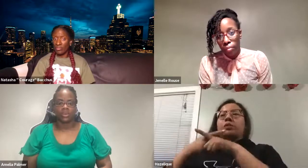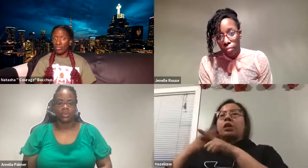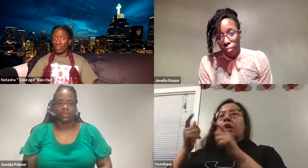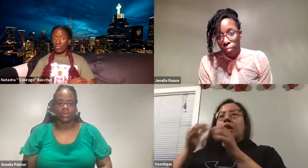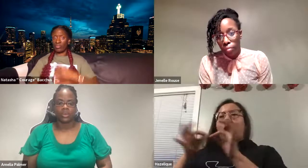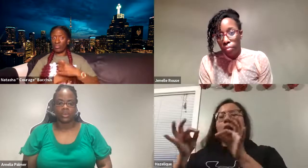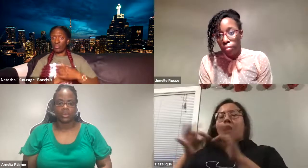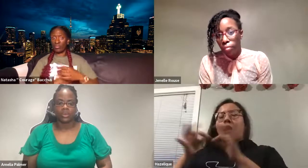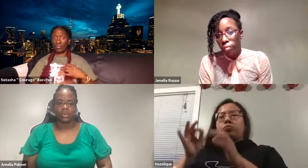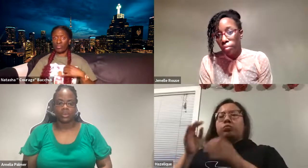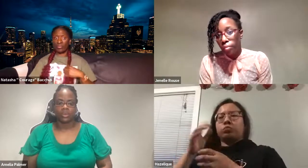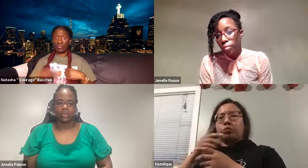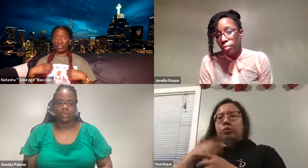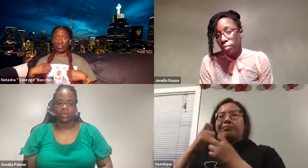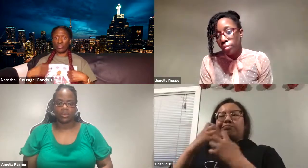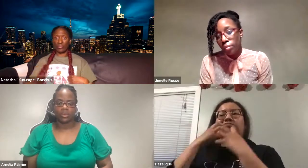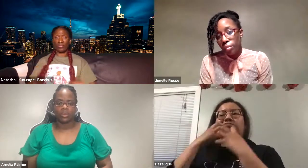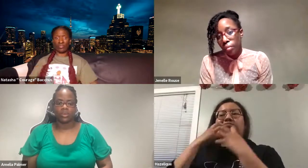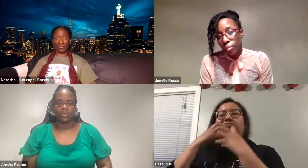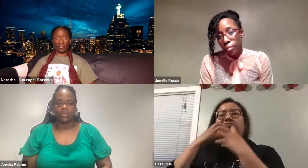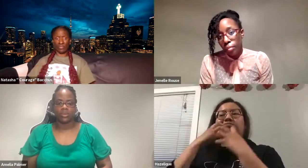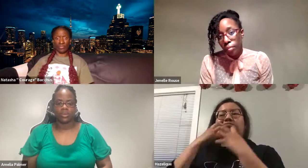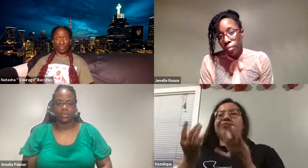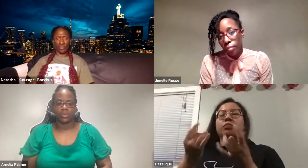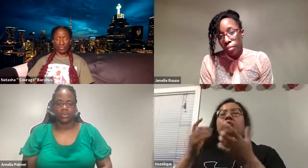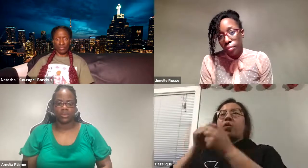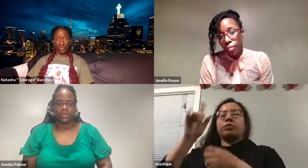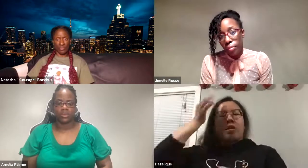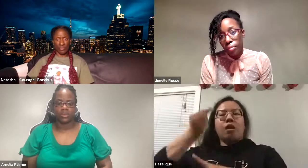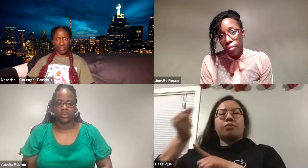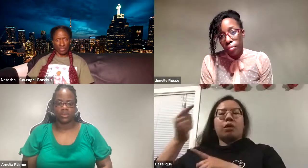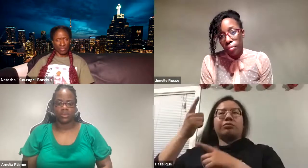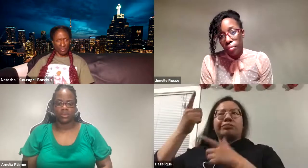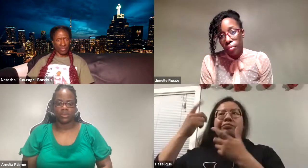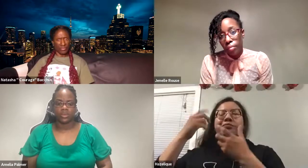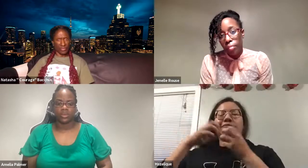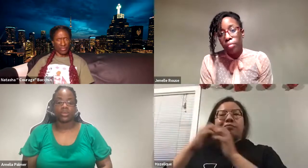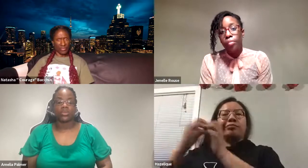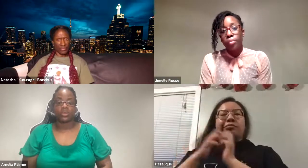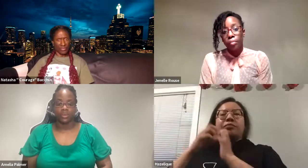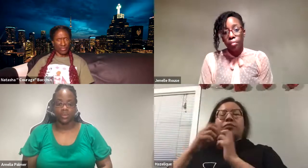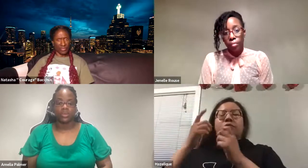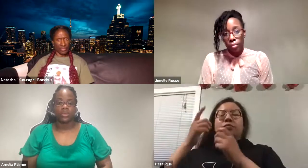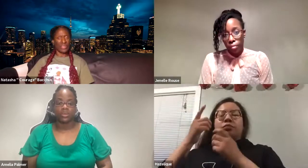for indigenous folks and learning the language, we value that language in the land and the